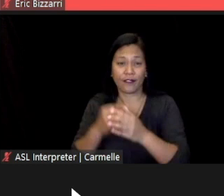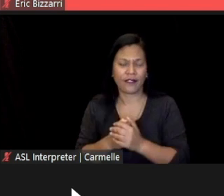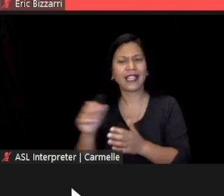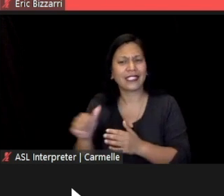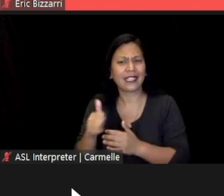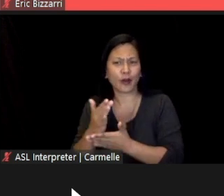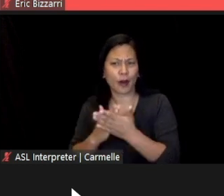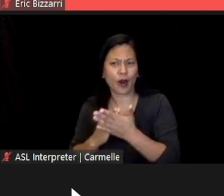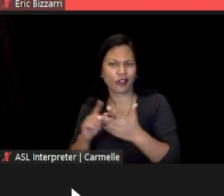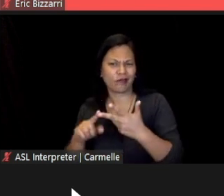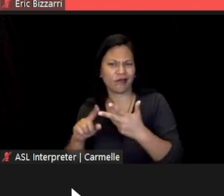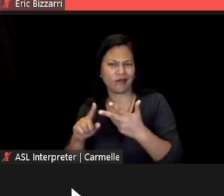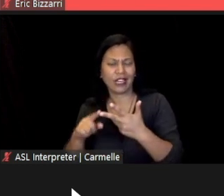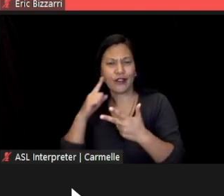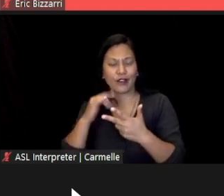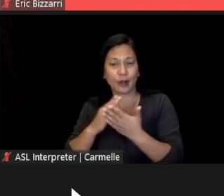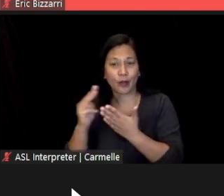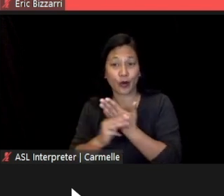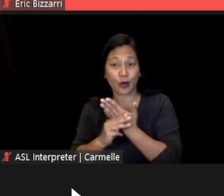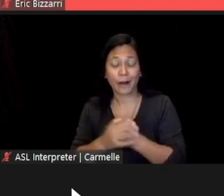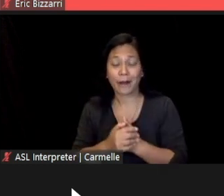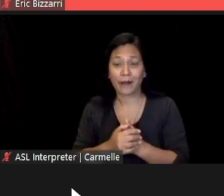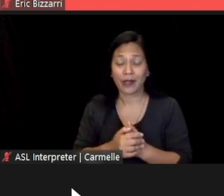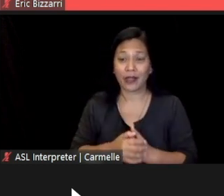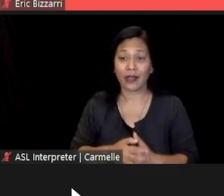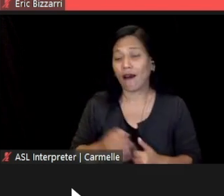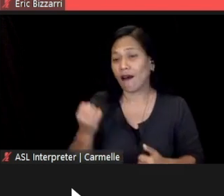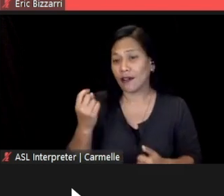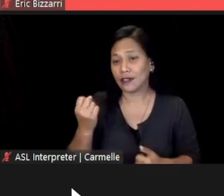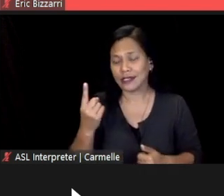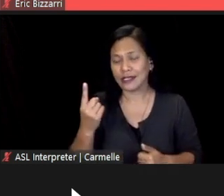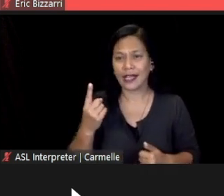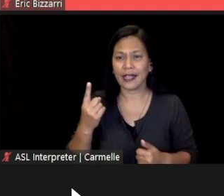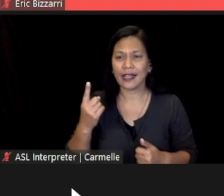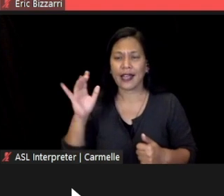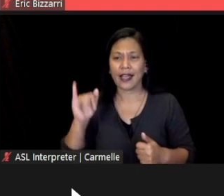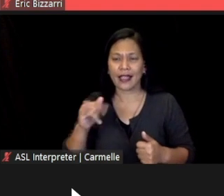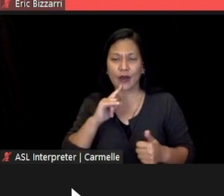element of our programming strategy, where I said it off the top. It leverages the CMF's funds.